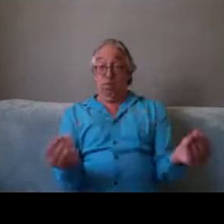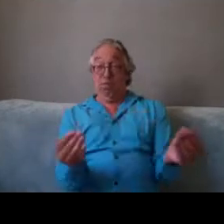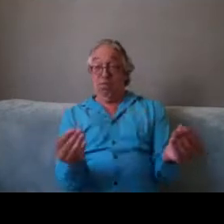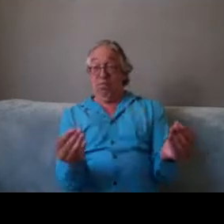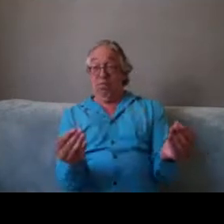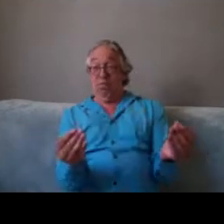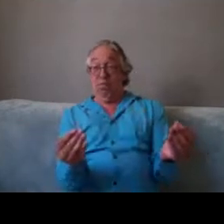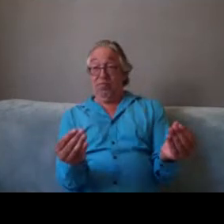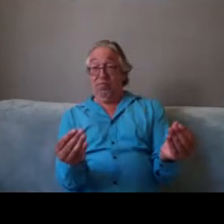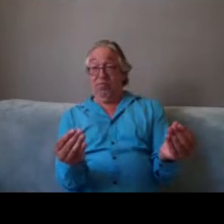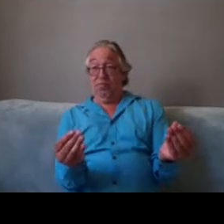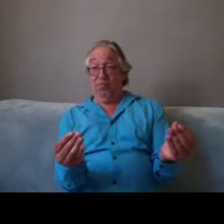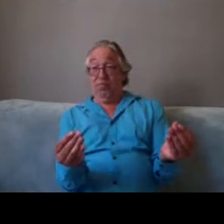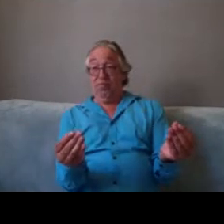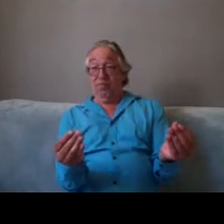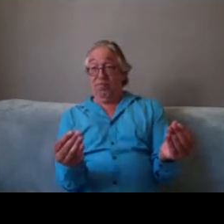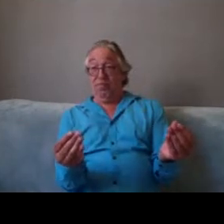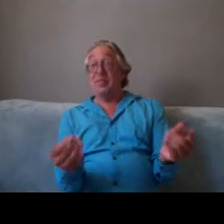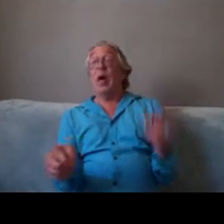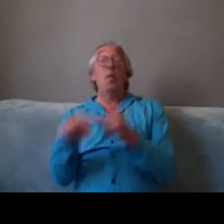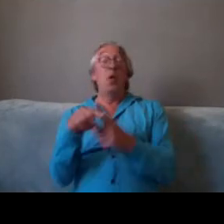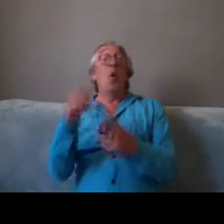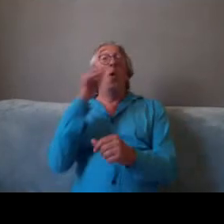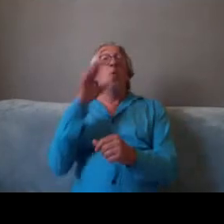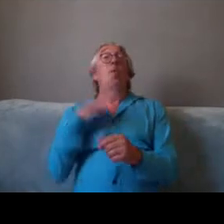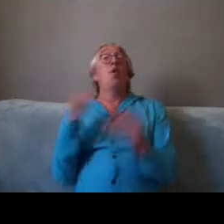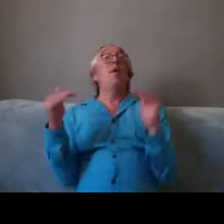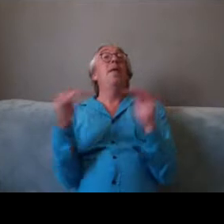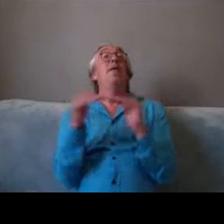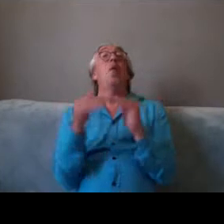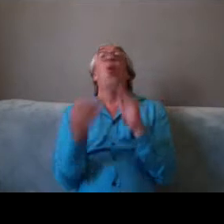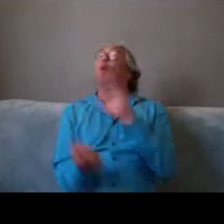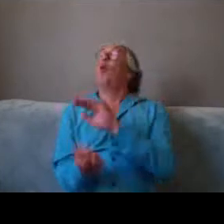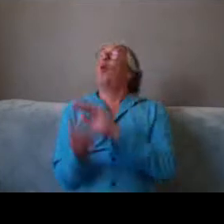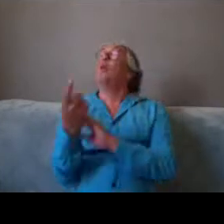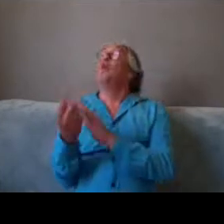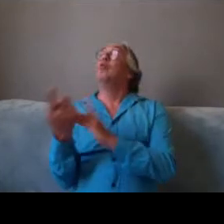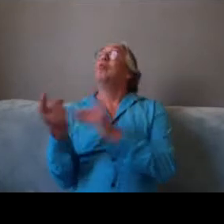And thank you for all the speakers and for the interpreters.